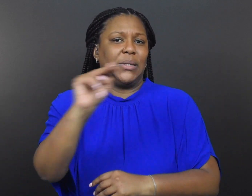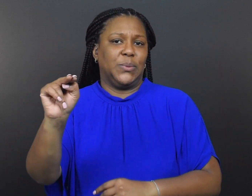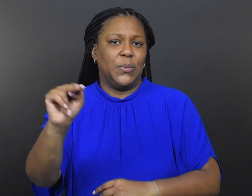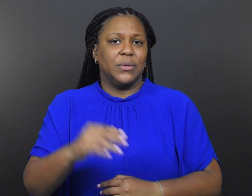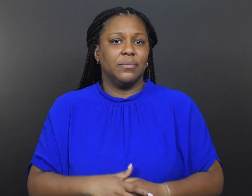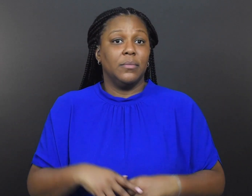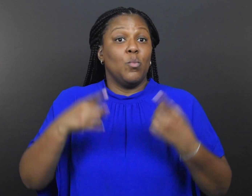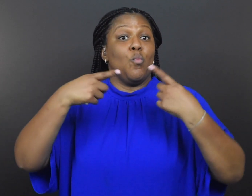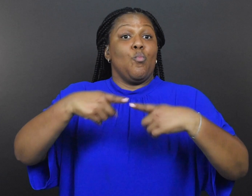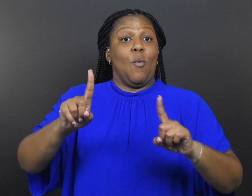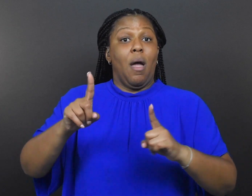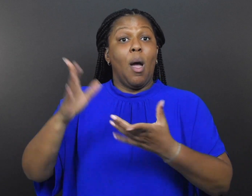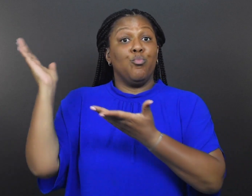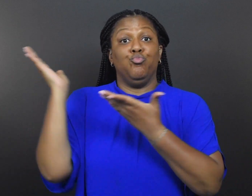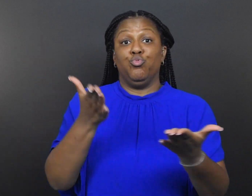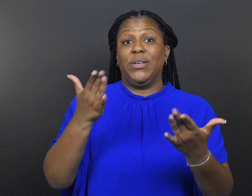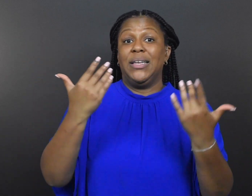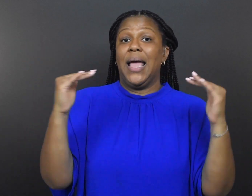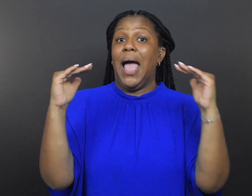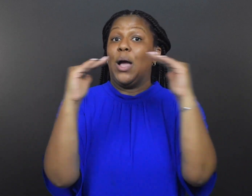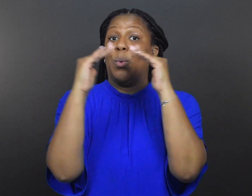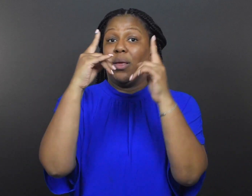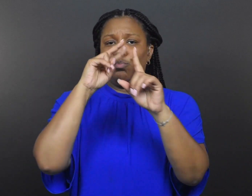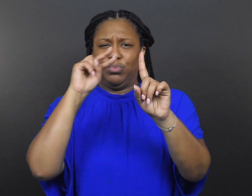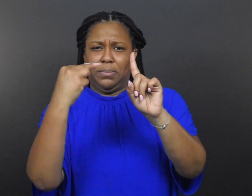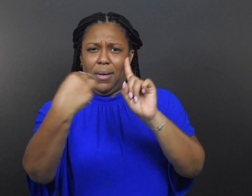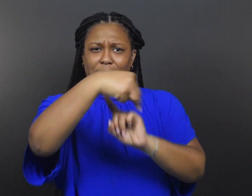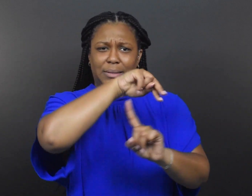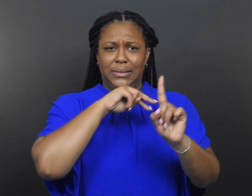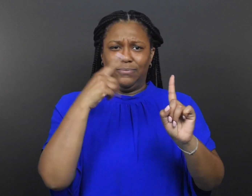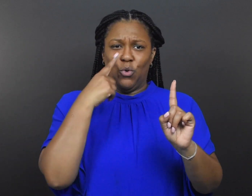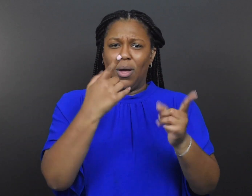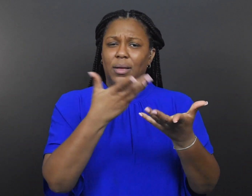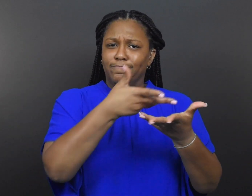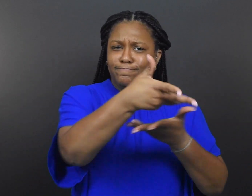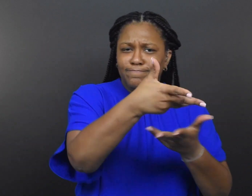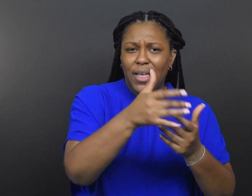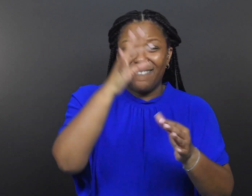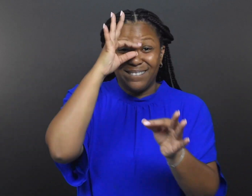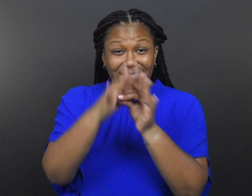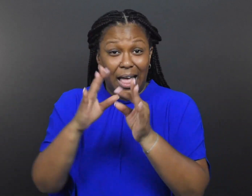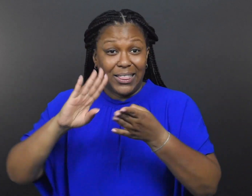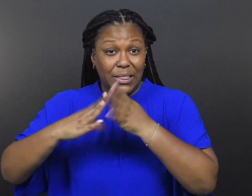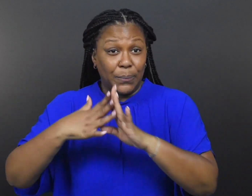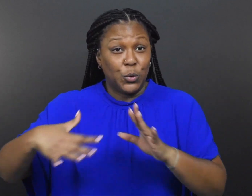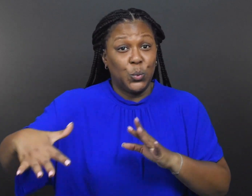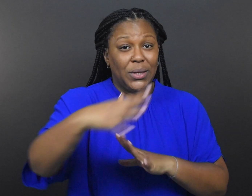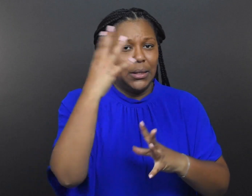while bringing an equity perspective to engaging faith communities experiencing the